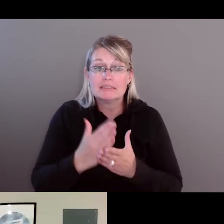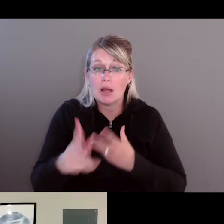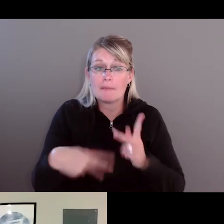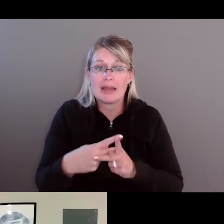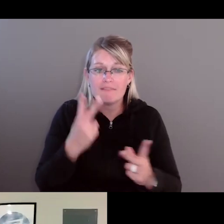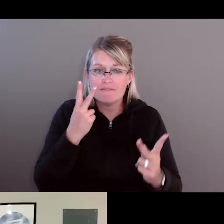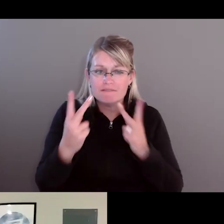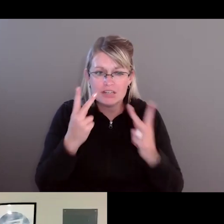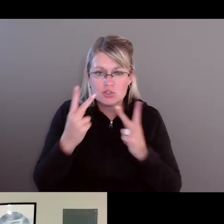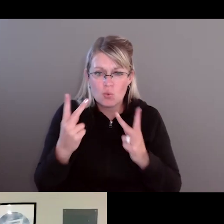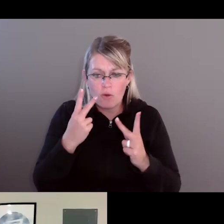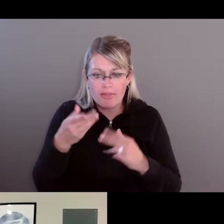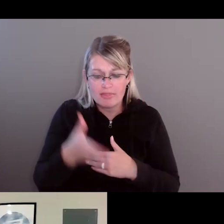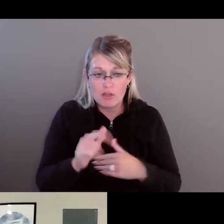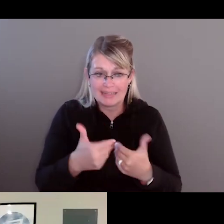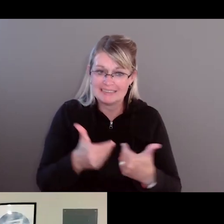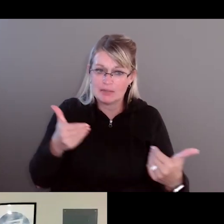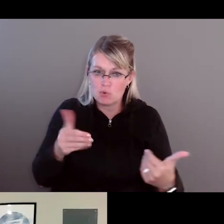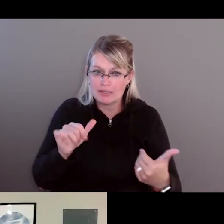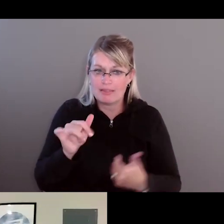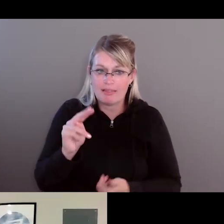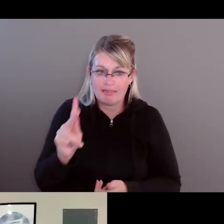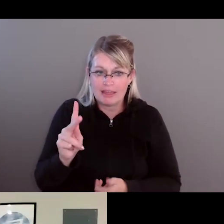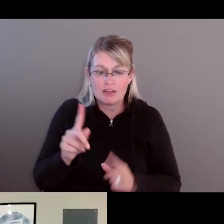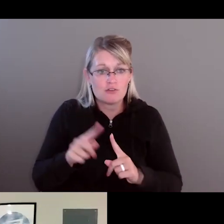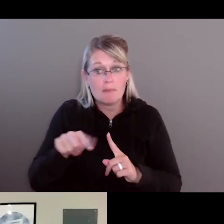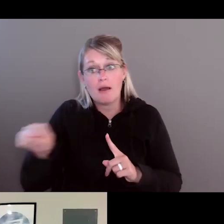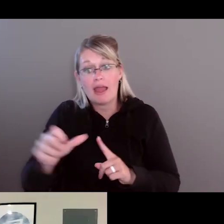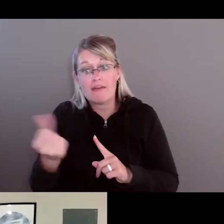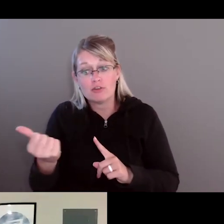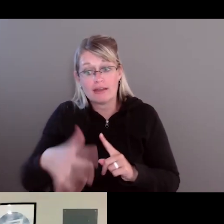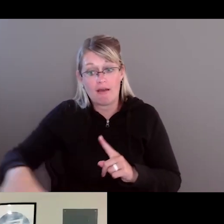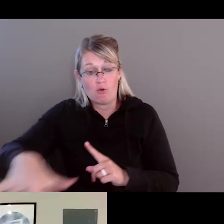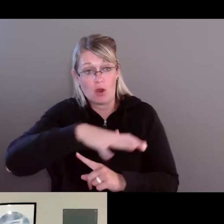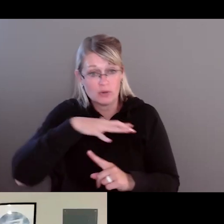avoidance there that separates the link from everything else around us, that's a